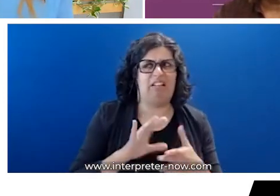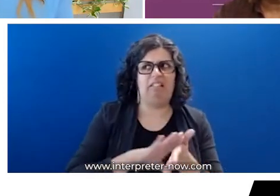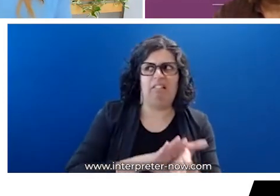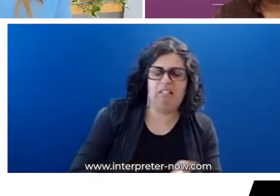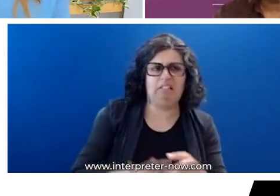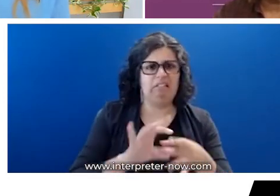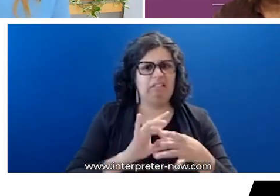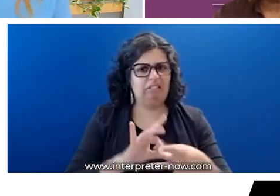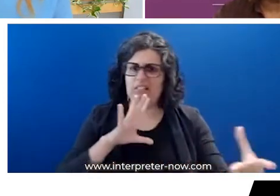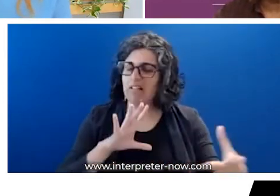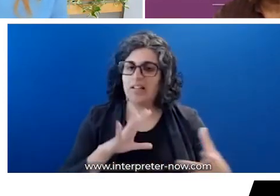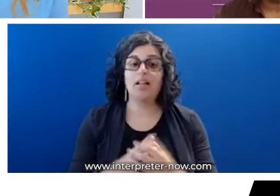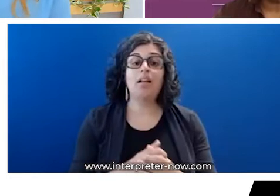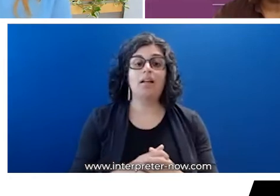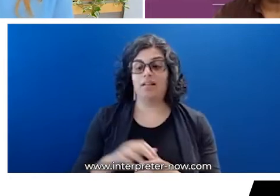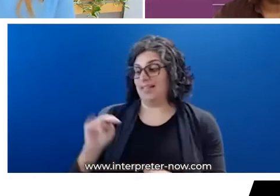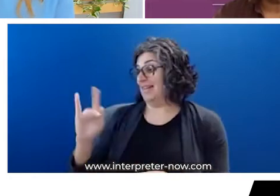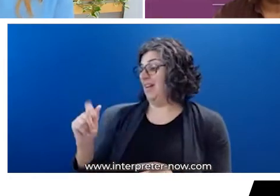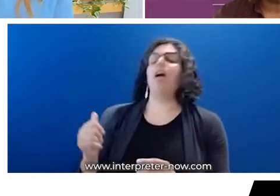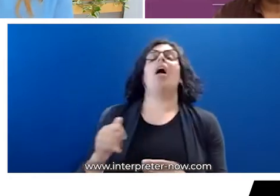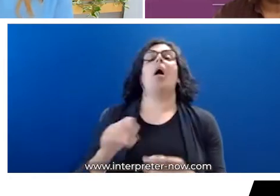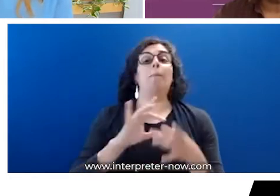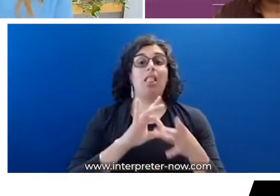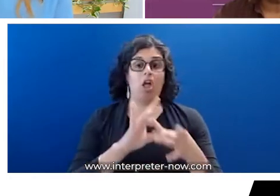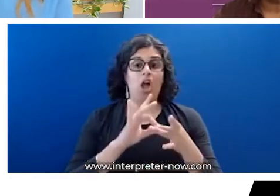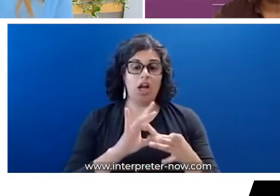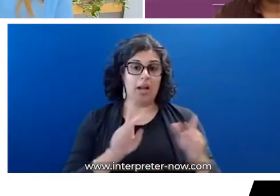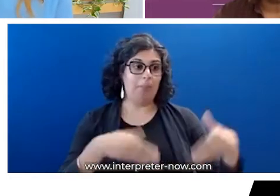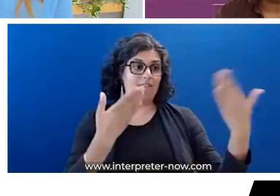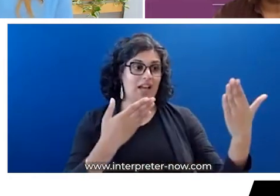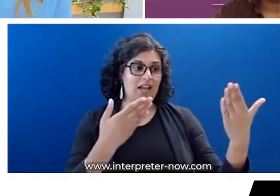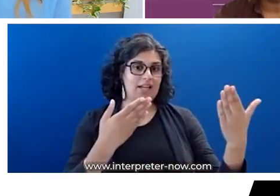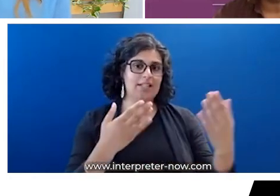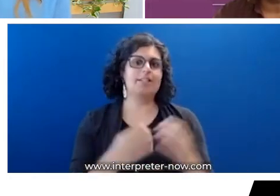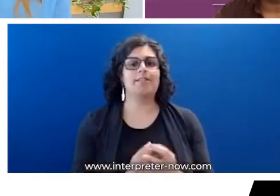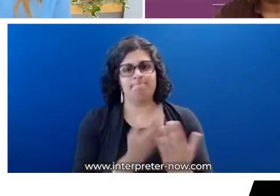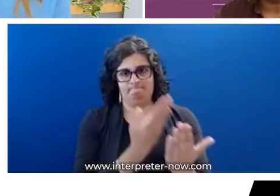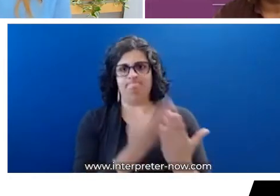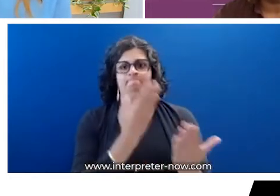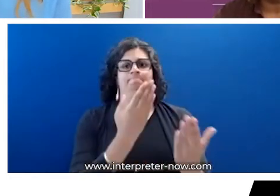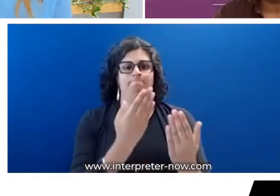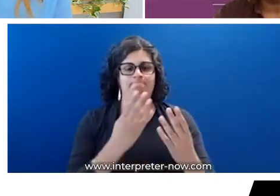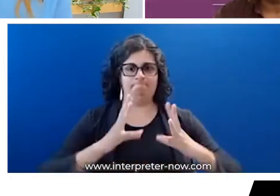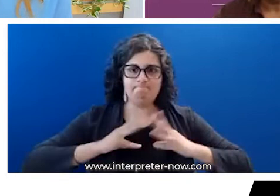Belonging provides acceptance and validation. And so, it's critical to the conversation.